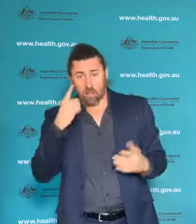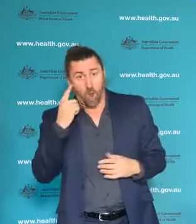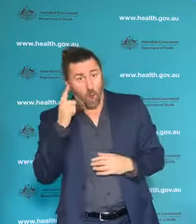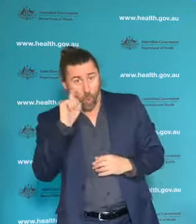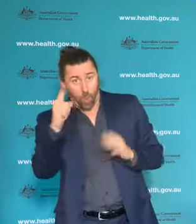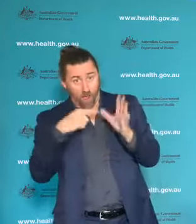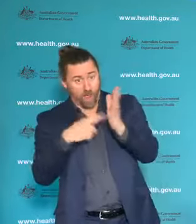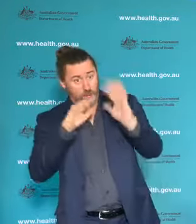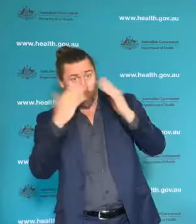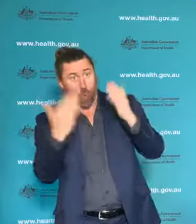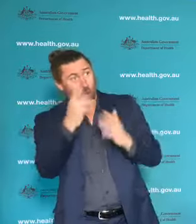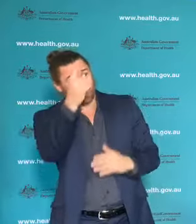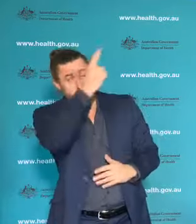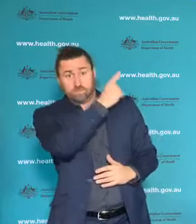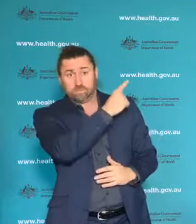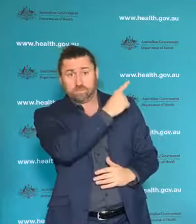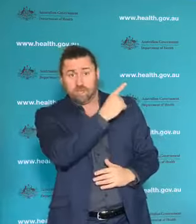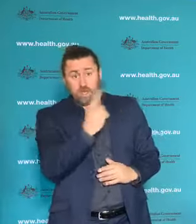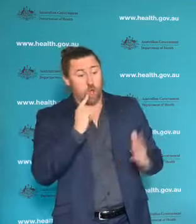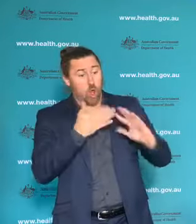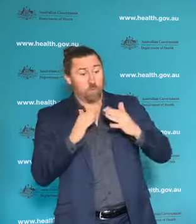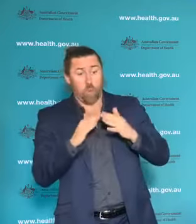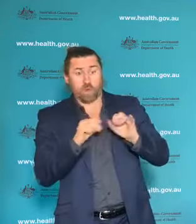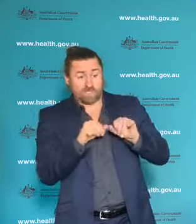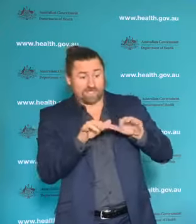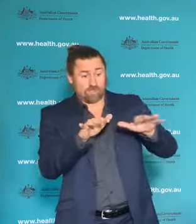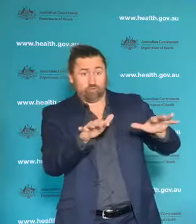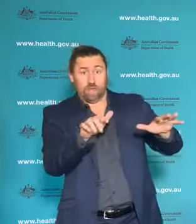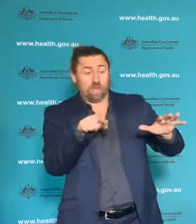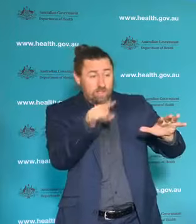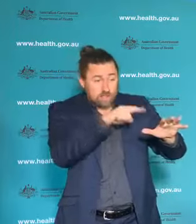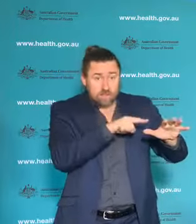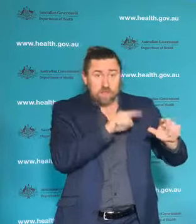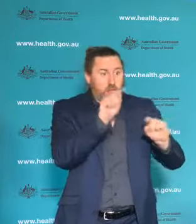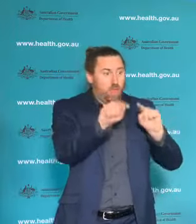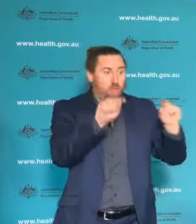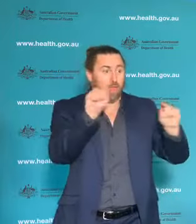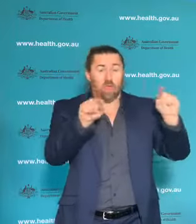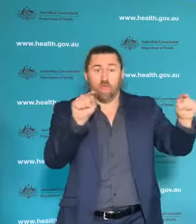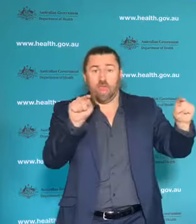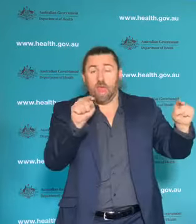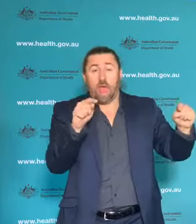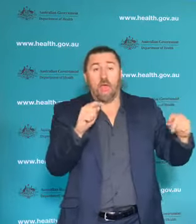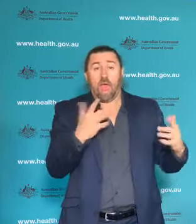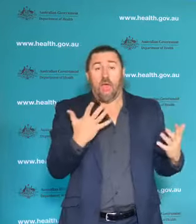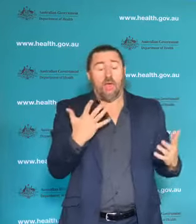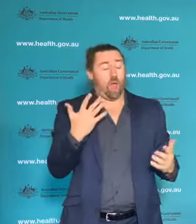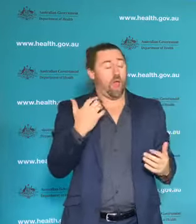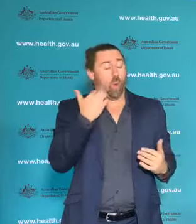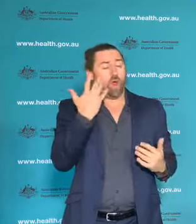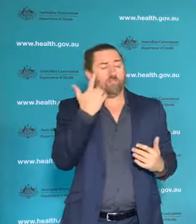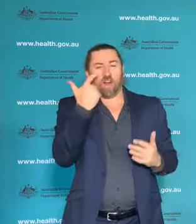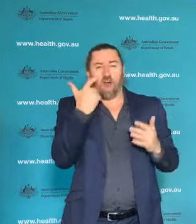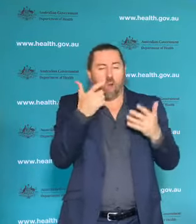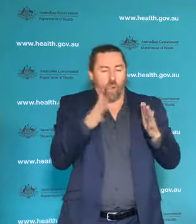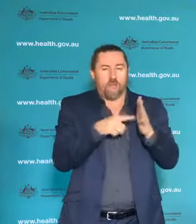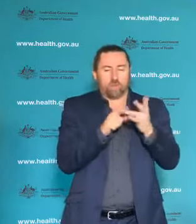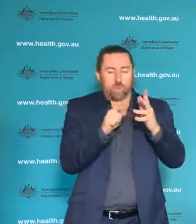is once you start getting community transmission, you start getting cases in residential aged care facilities, you start getting cases